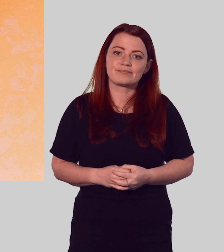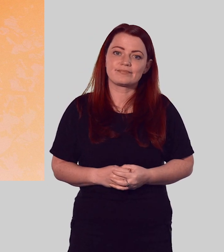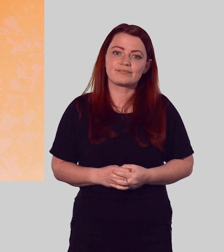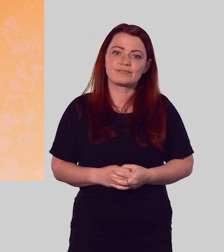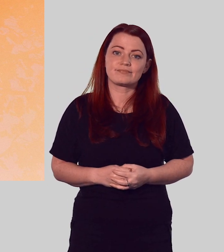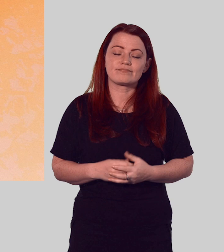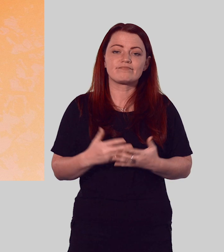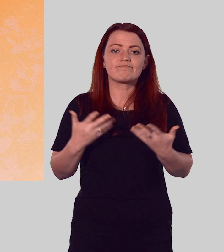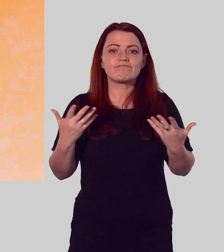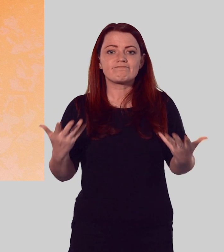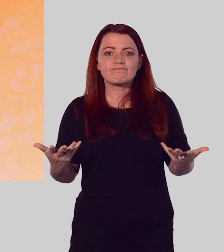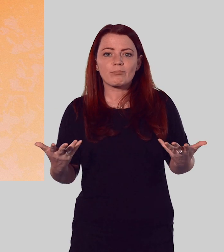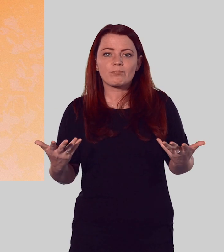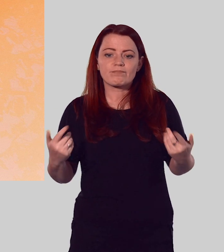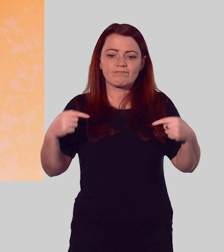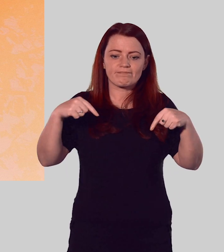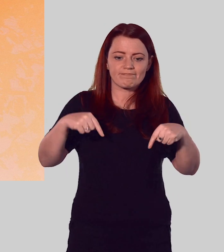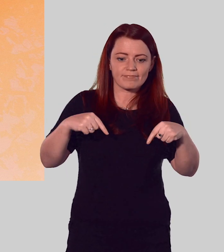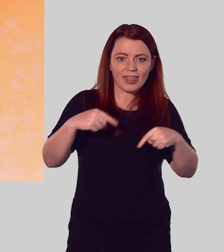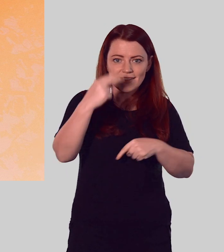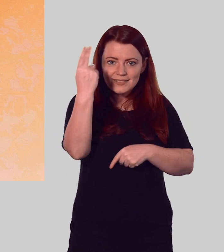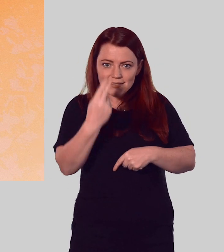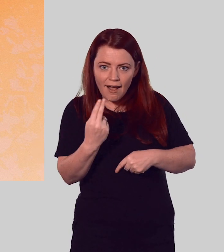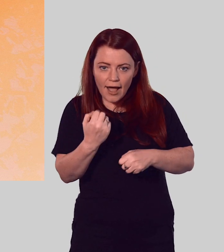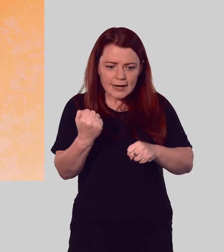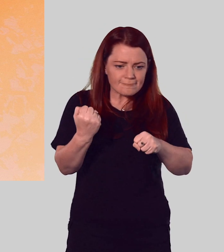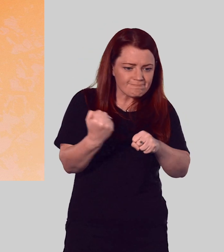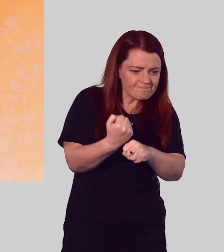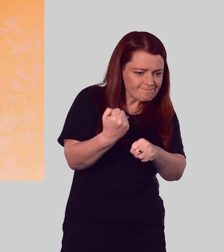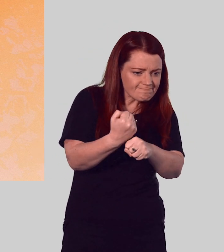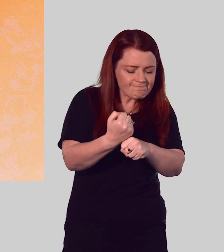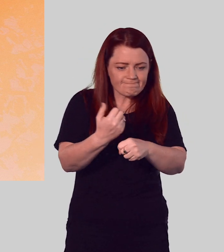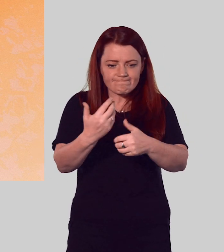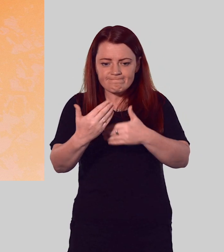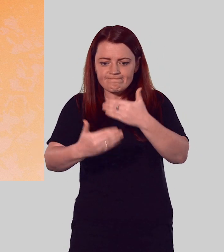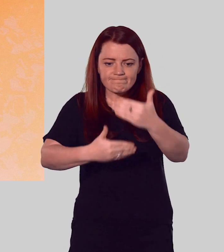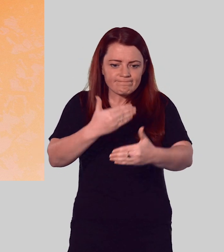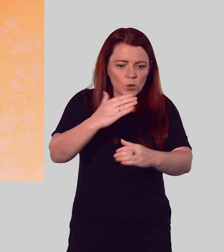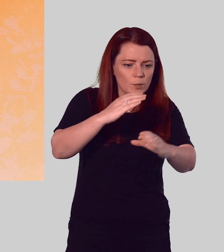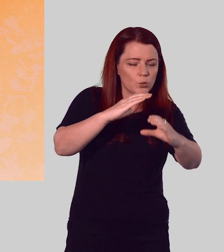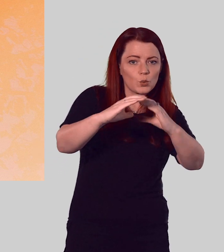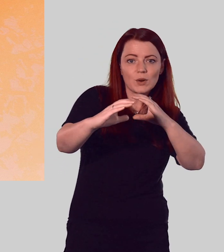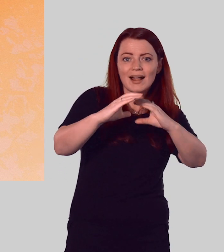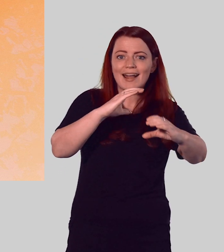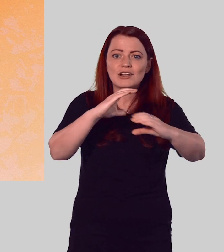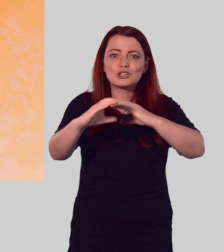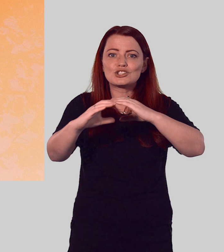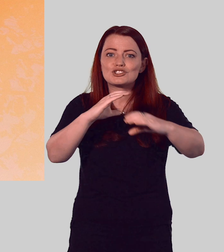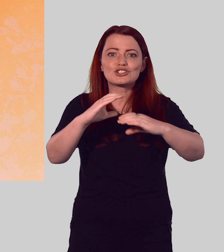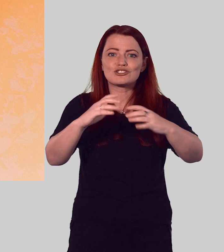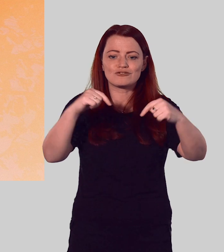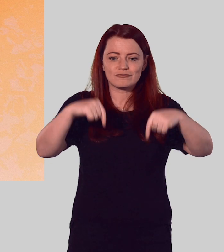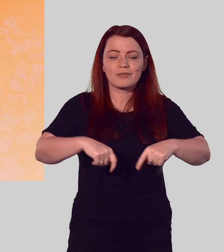construction, the design, the communication of the project